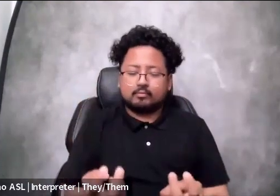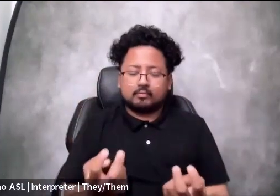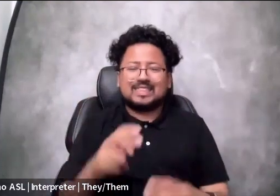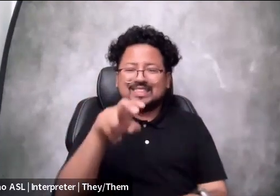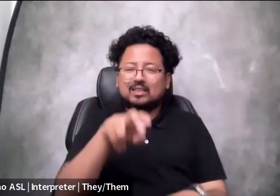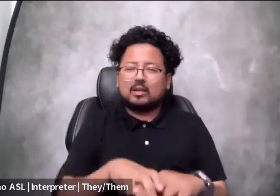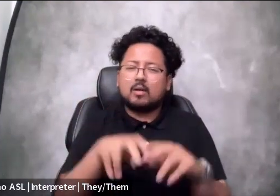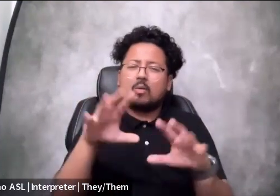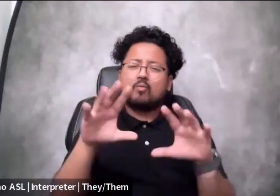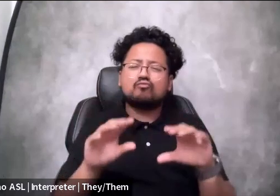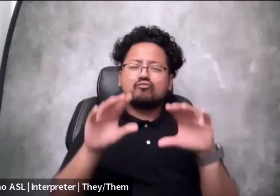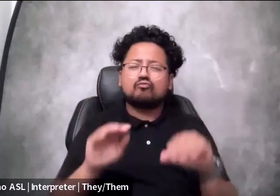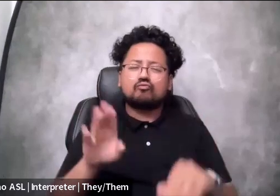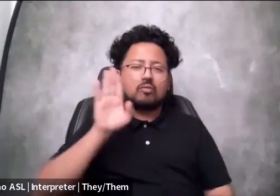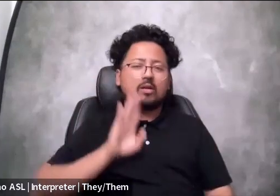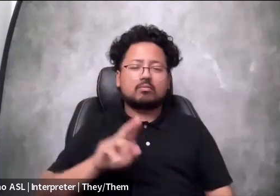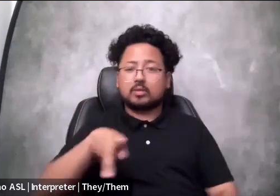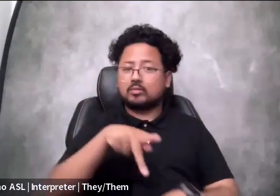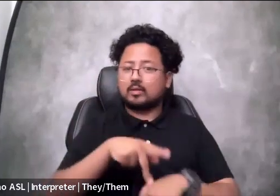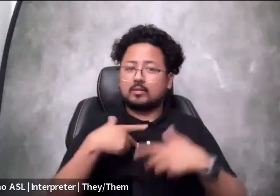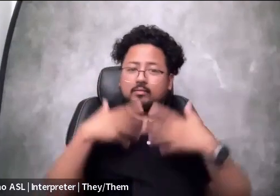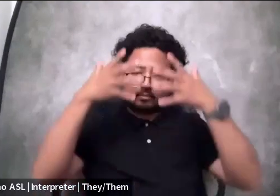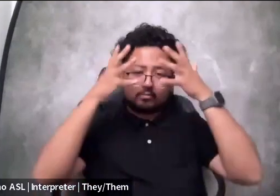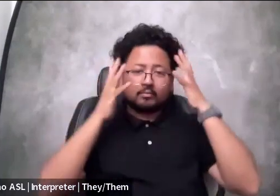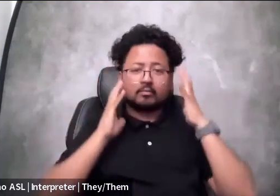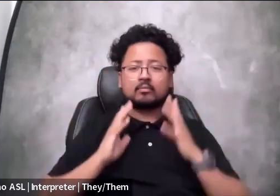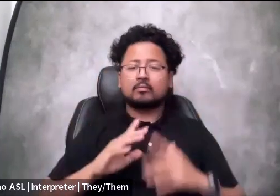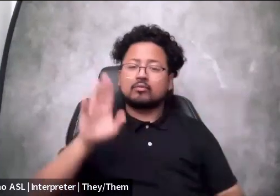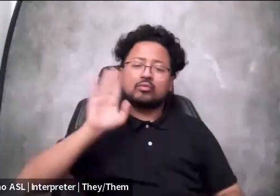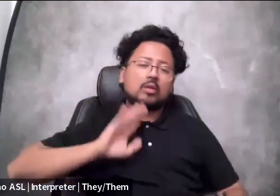The principal had short hair and wore a turquoise necklace over a black turtleneck.